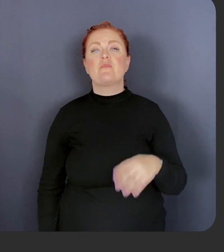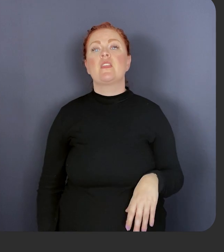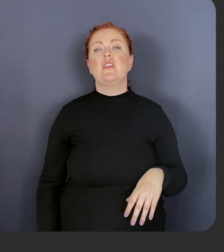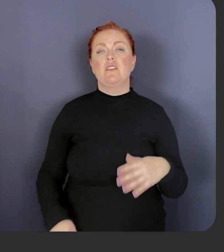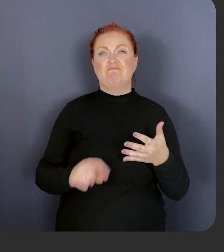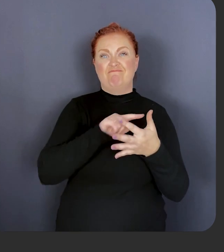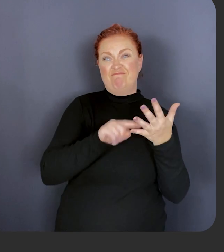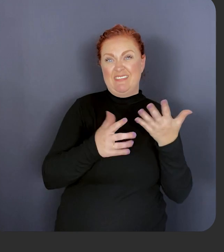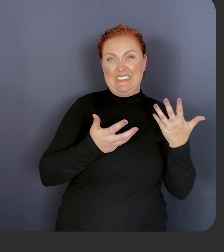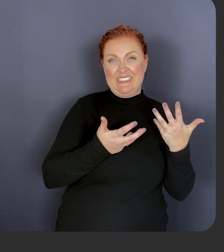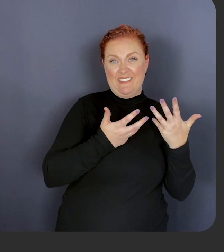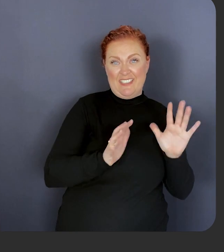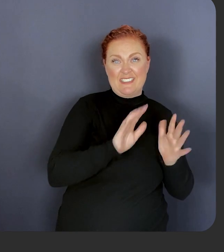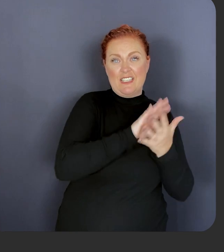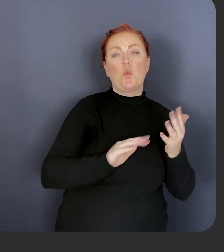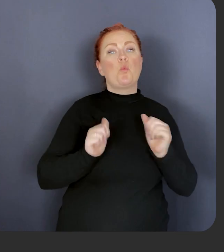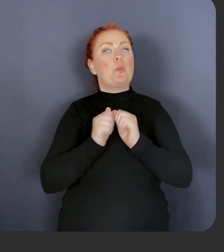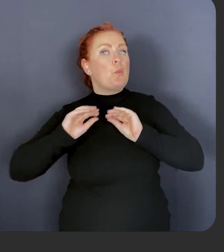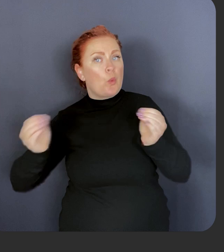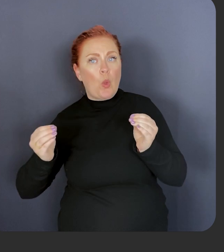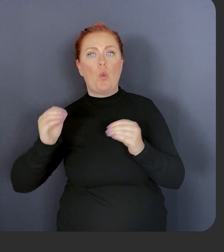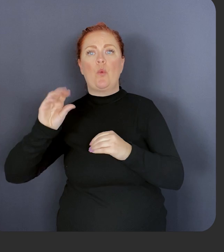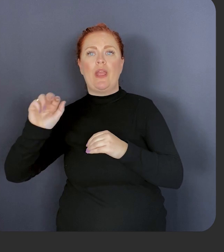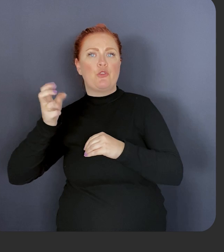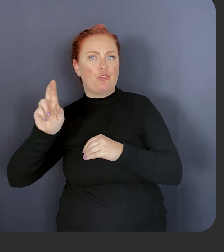And that was everything we did without any Angular package.